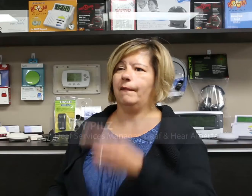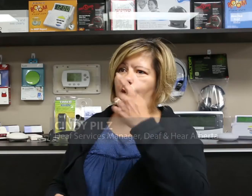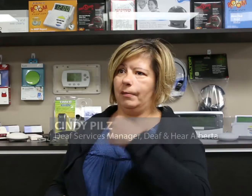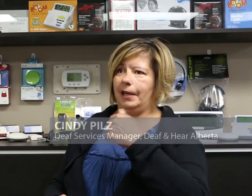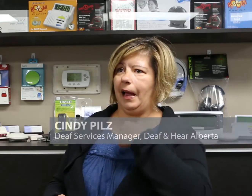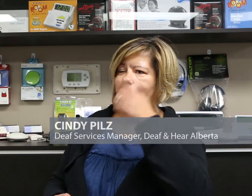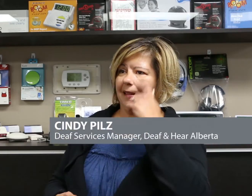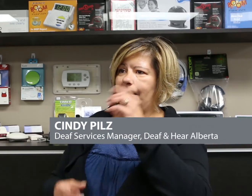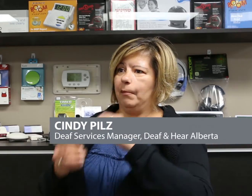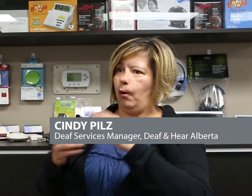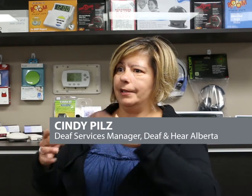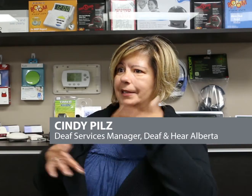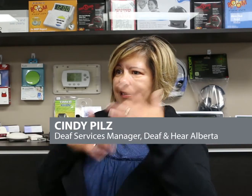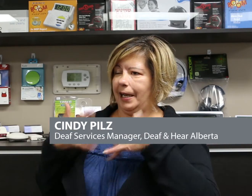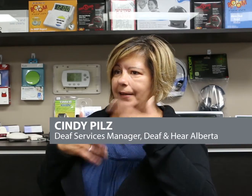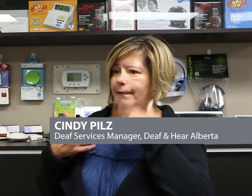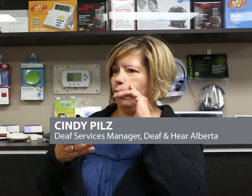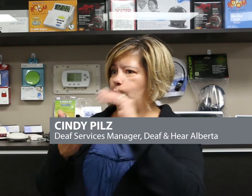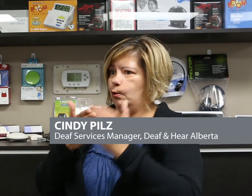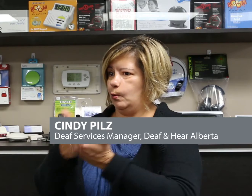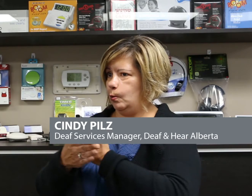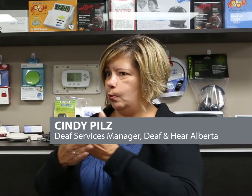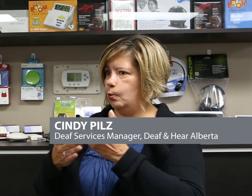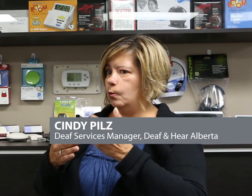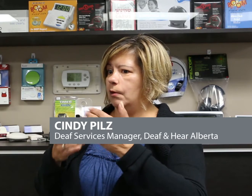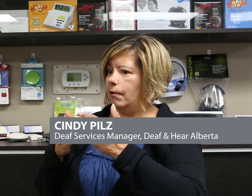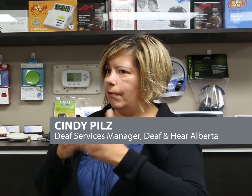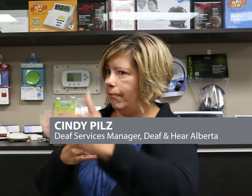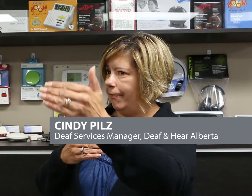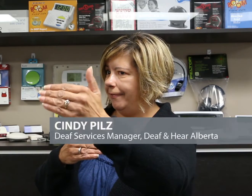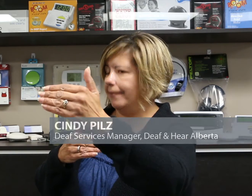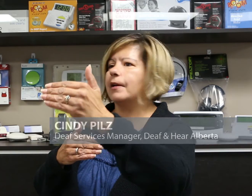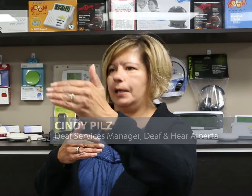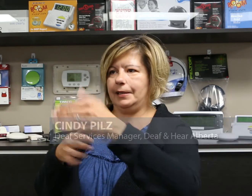For me, I think the most exciting part is for the new buildings and to having